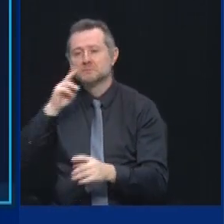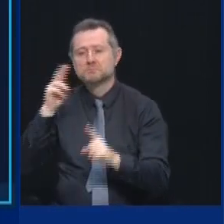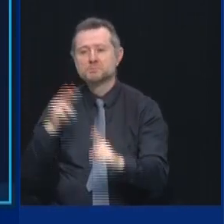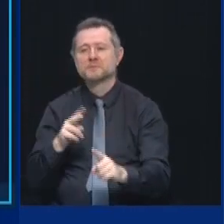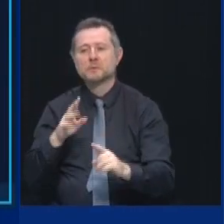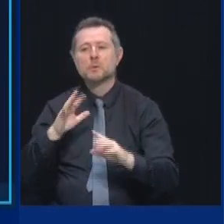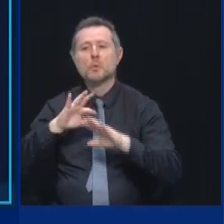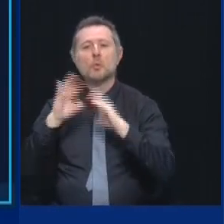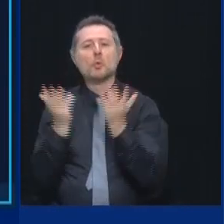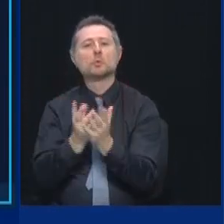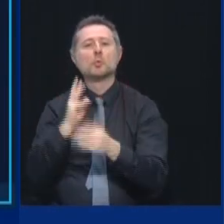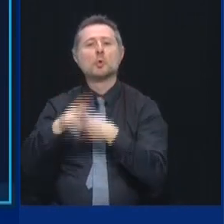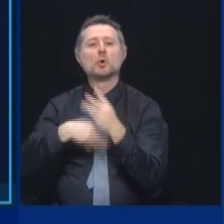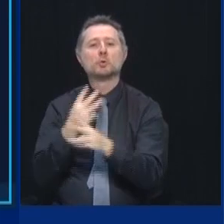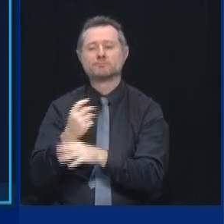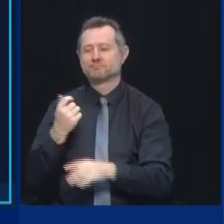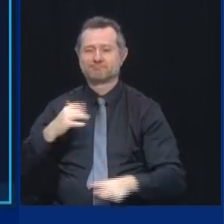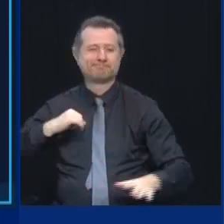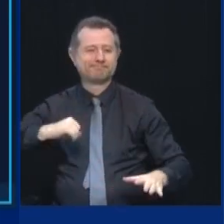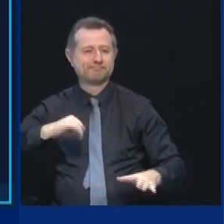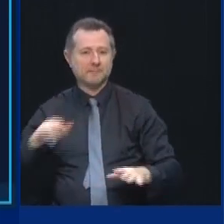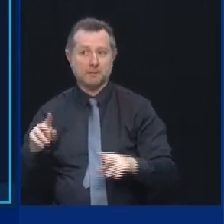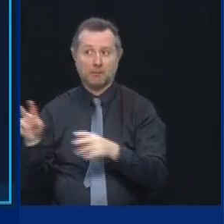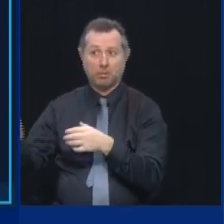WOULD SAY A HARD CORE 20% IT'S